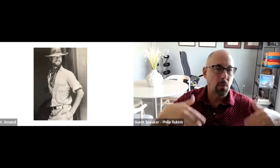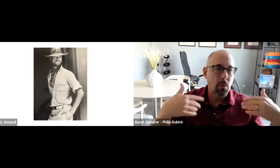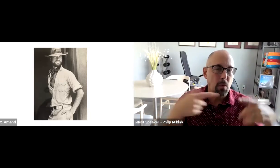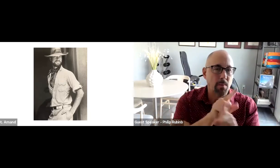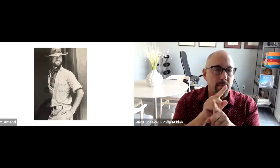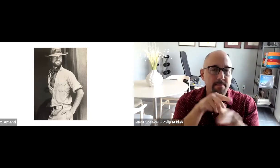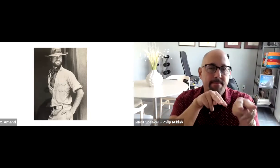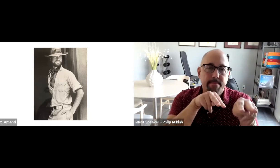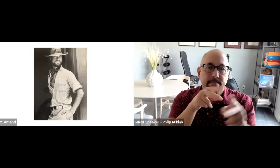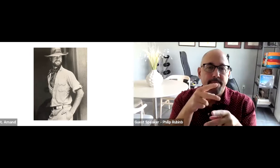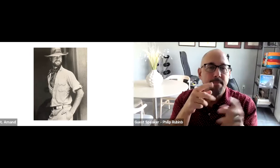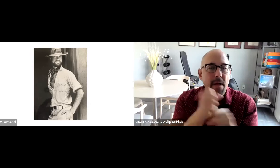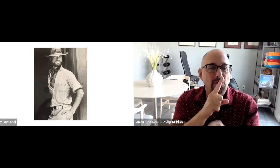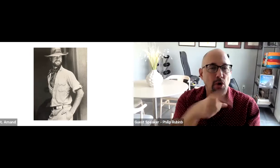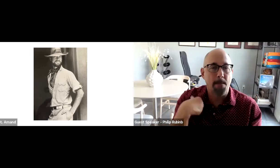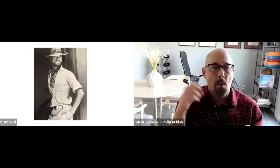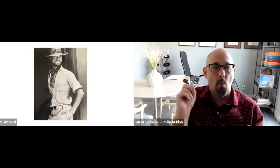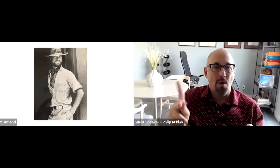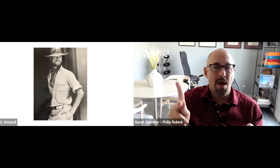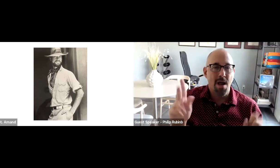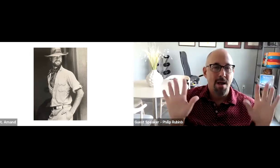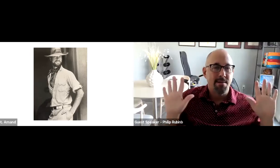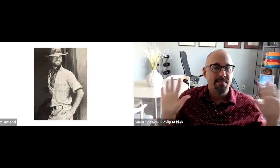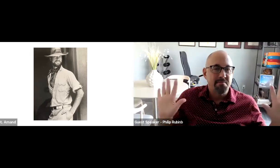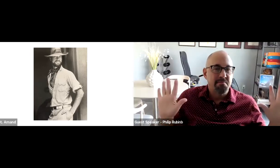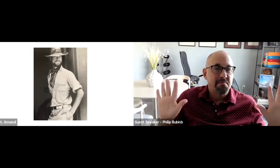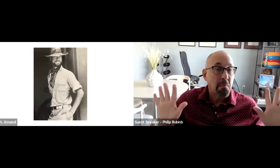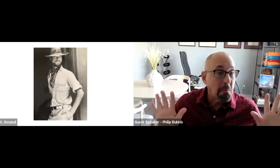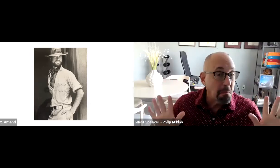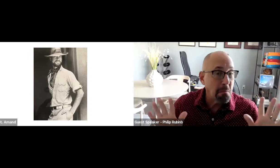I'll keep it for safekeeping," and he also followed me around